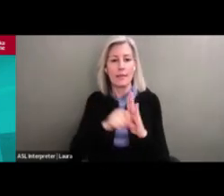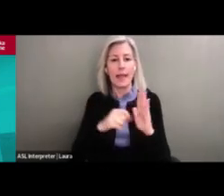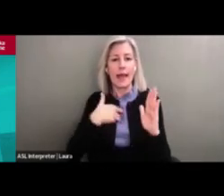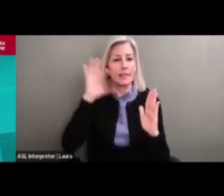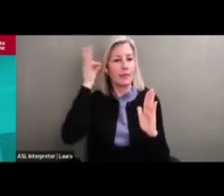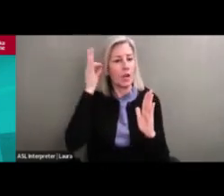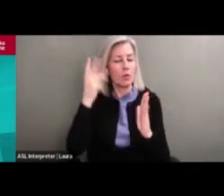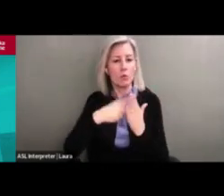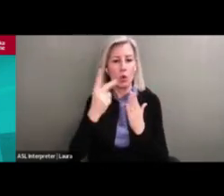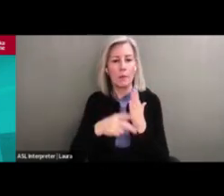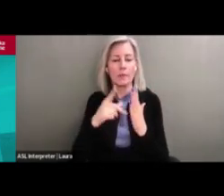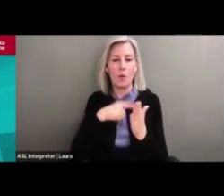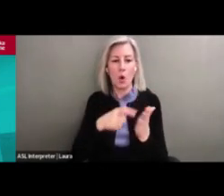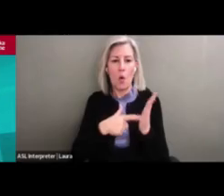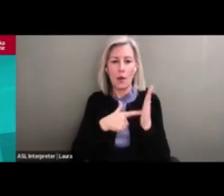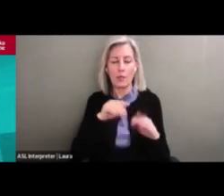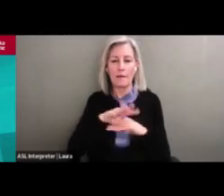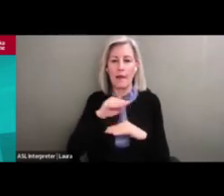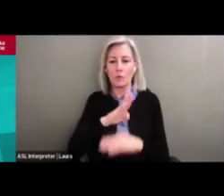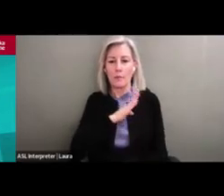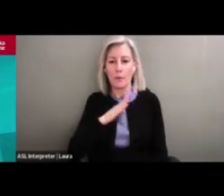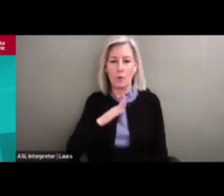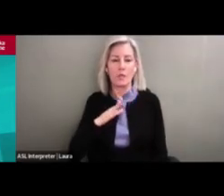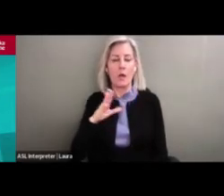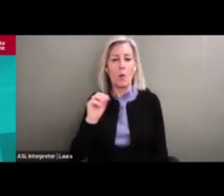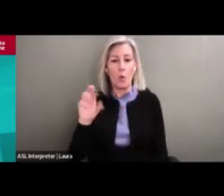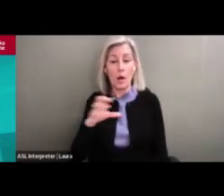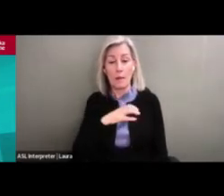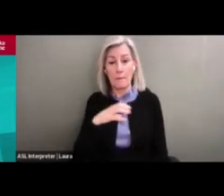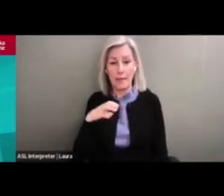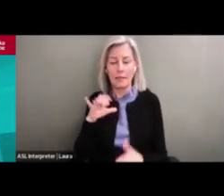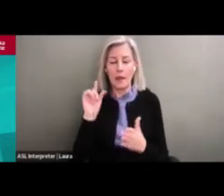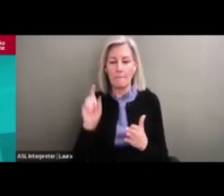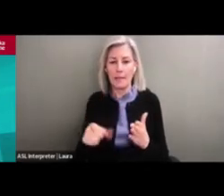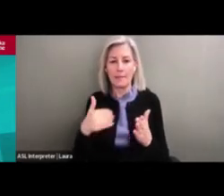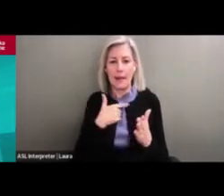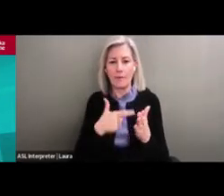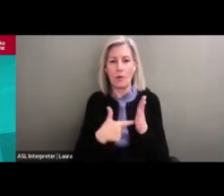Another way to be involved is to serve on state committees and councils,